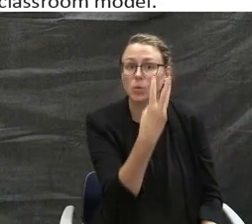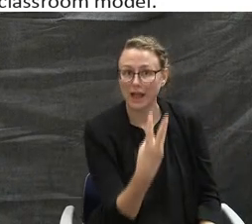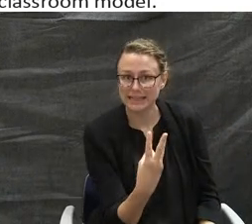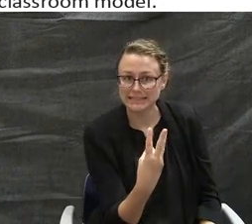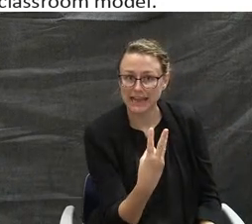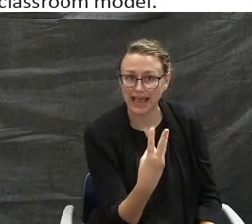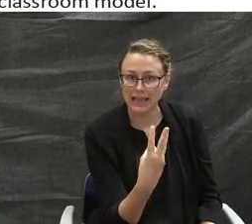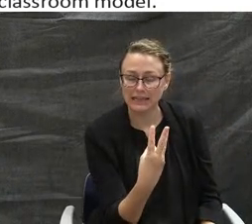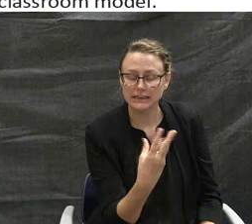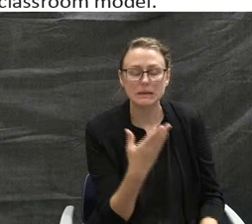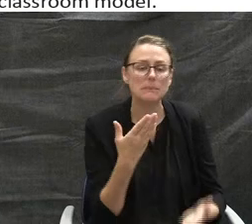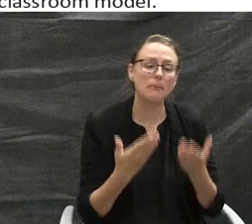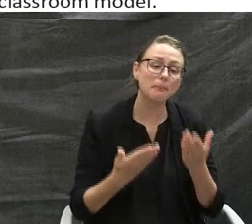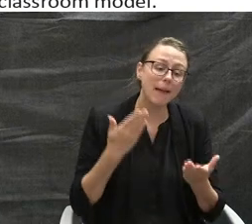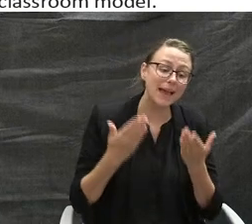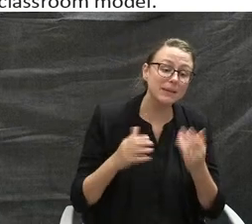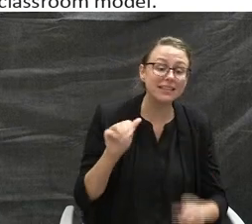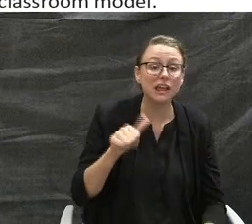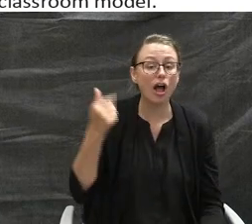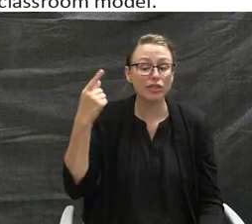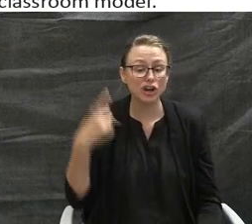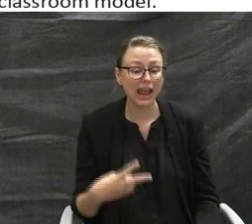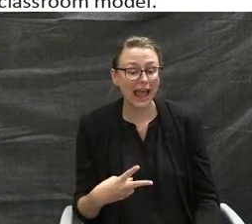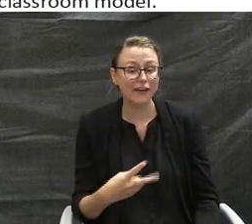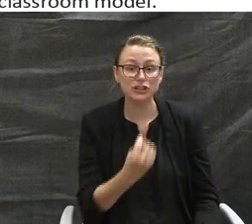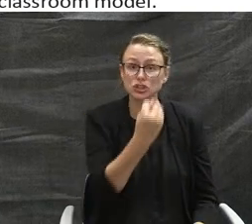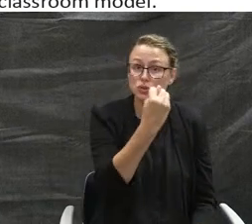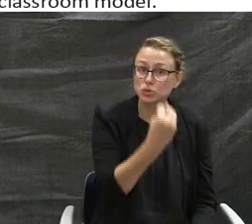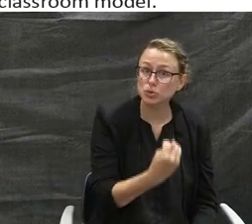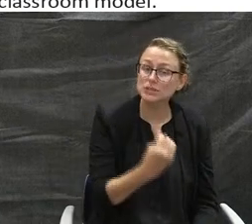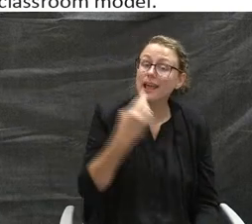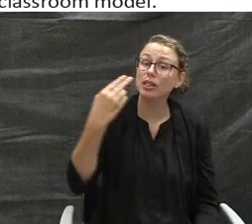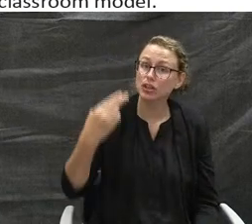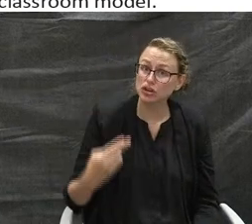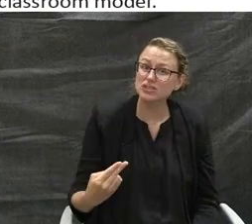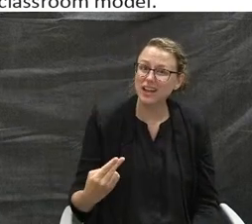and maybe the others are half on a Tuesday and Thursday with the